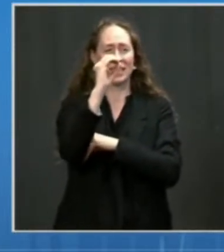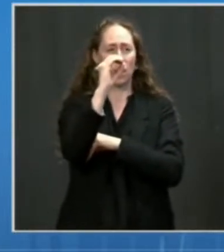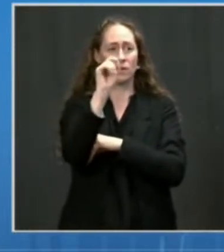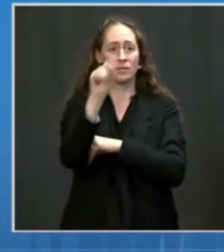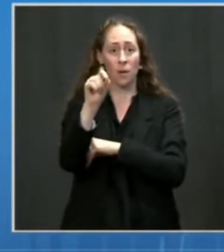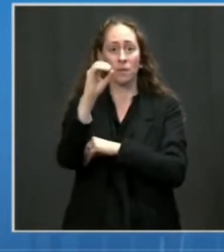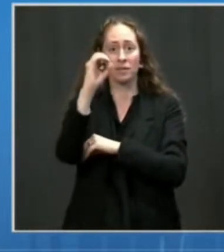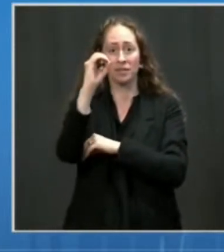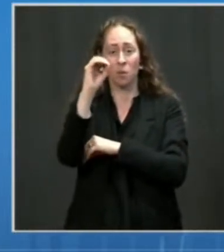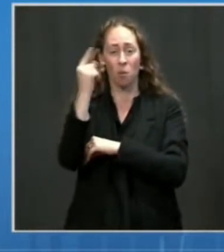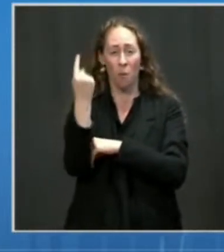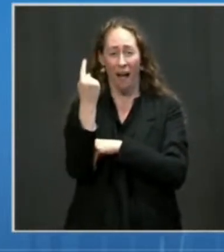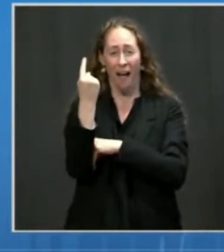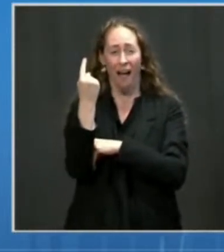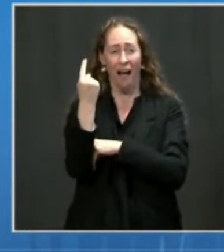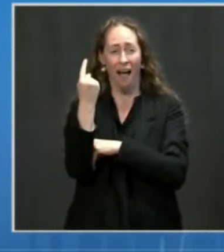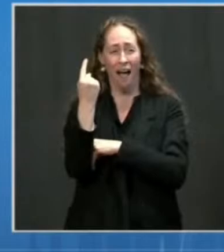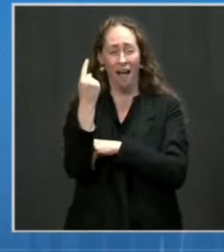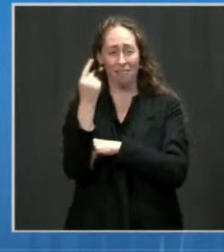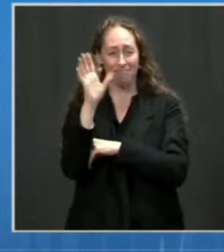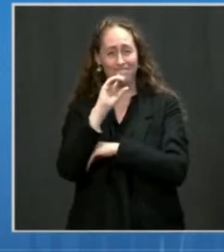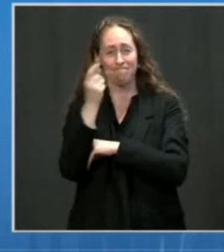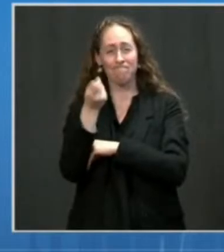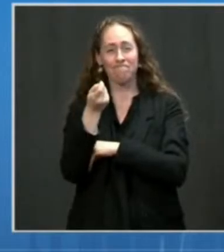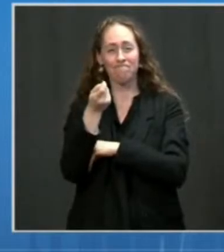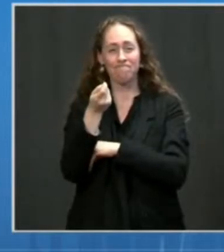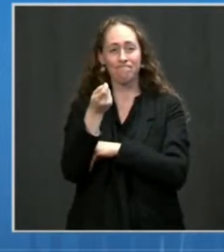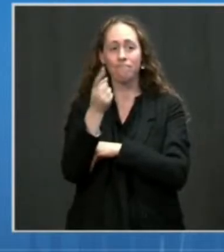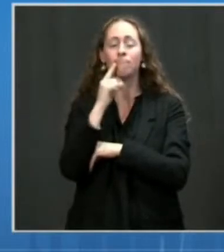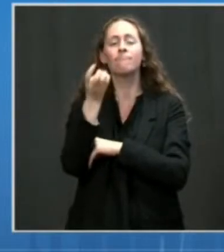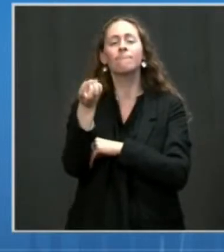VACCINATED MILLION PEOPLE. THAT IS A PERCENT OF 0.01% OR